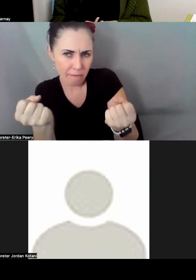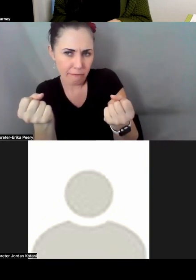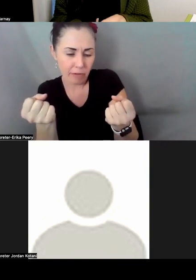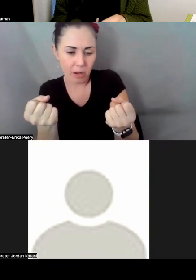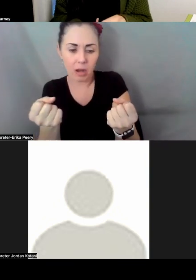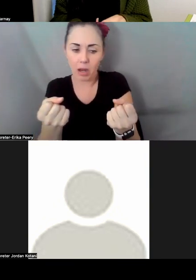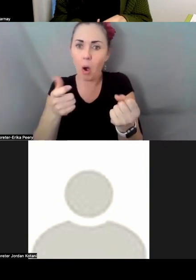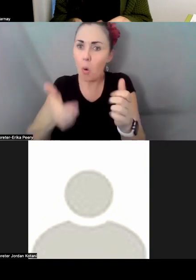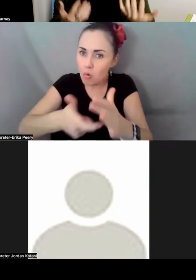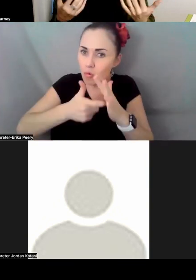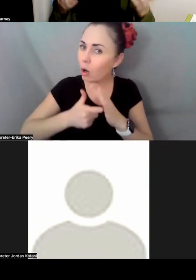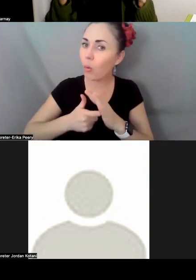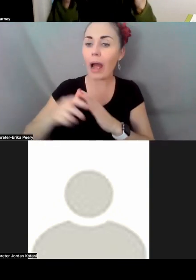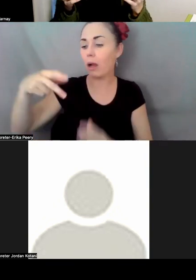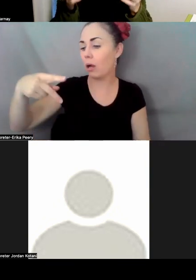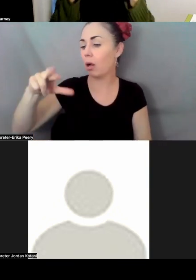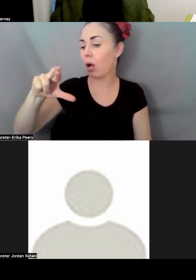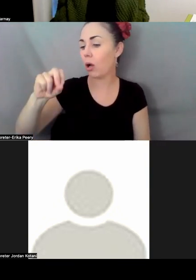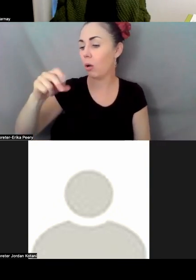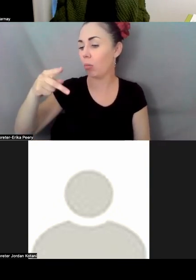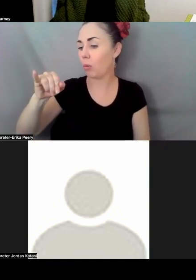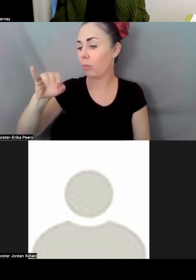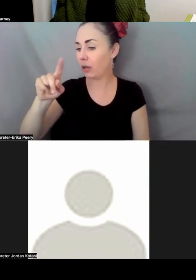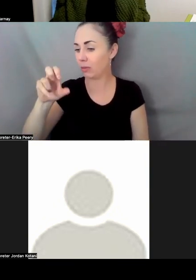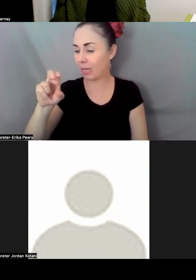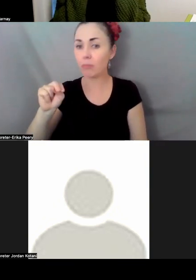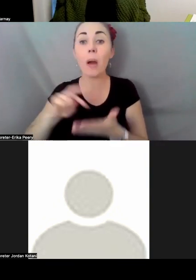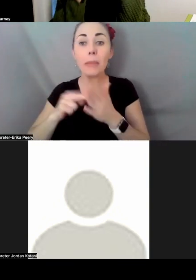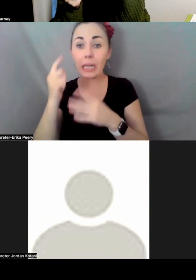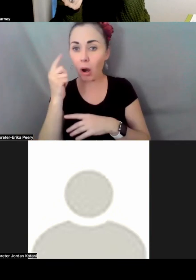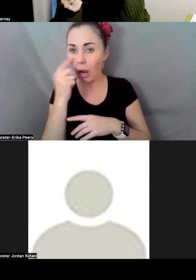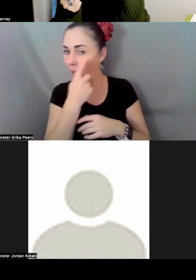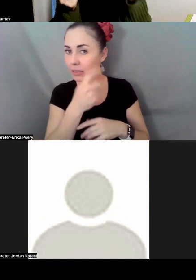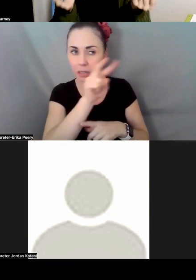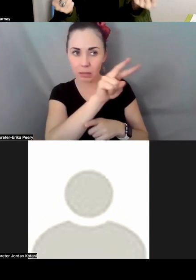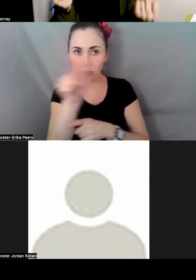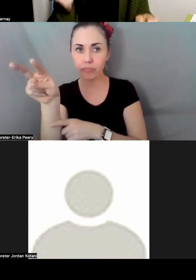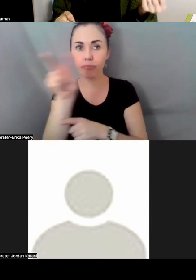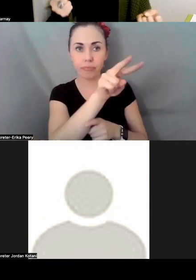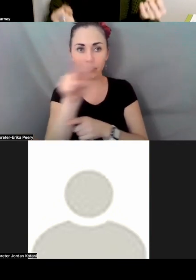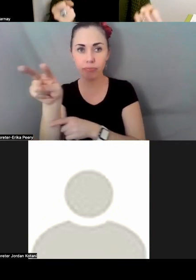proprioception. We can watch the road with our eyes and know exactly what our arms and legs are